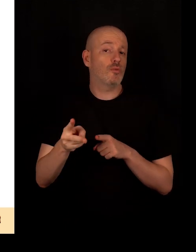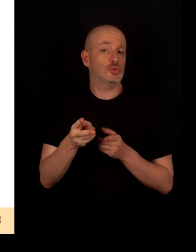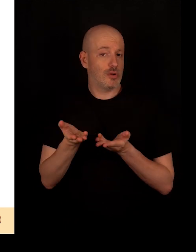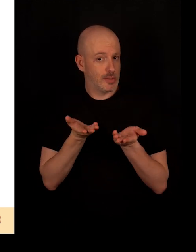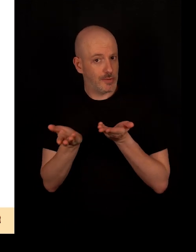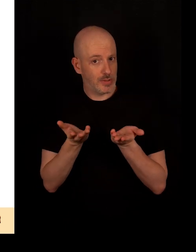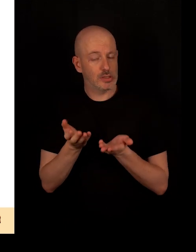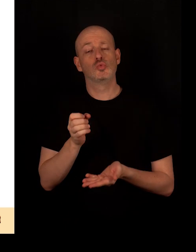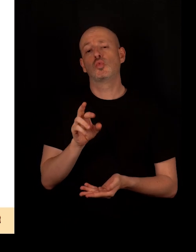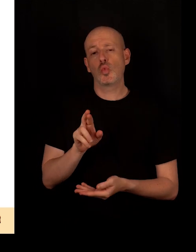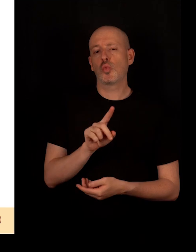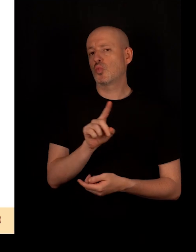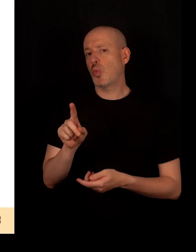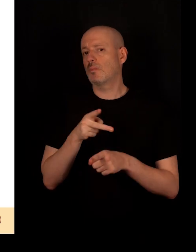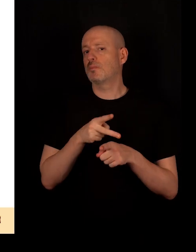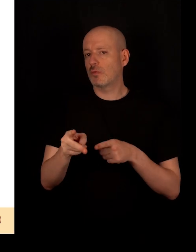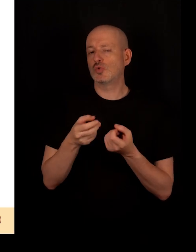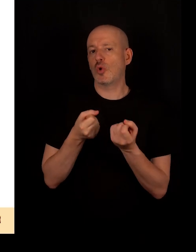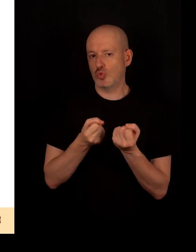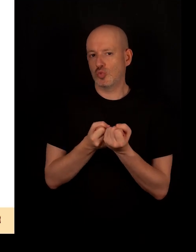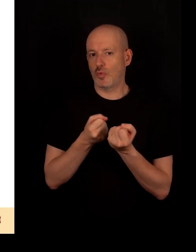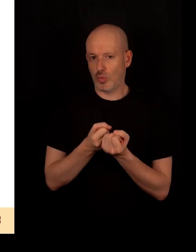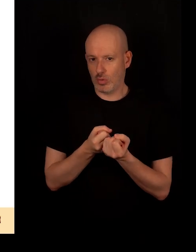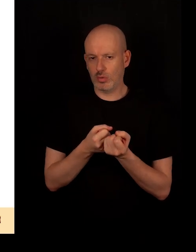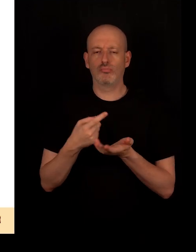for professional service or for nonprofessional support.